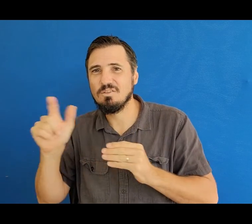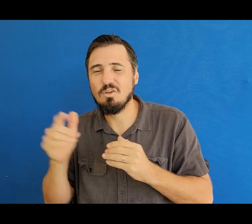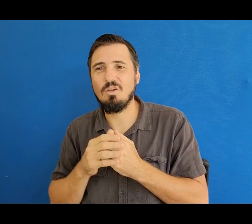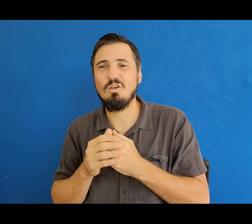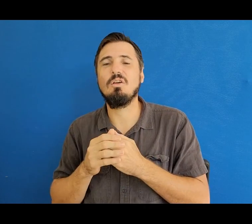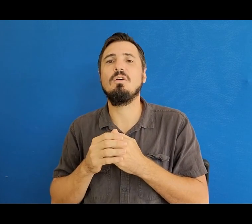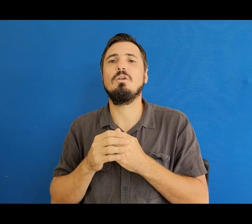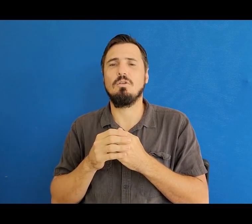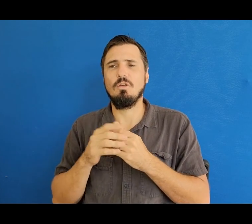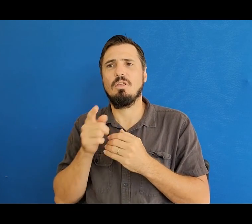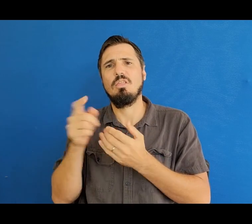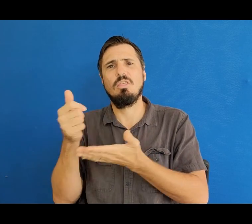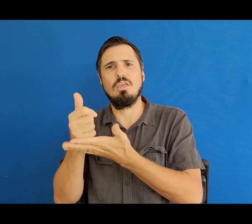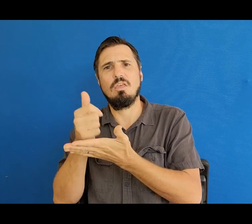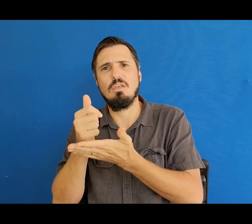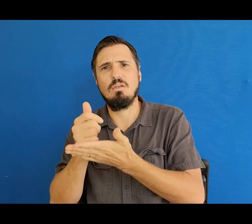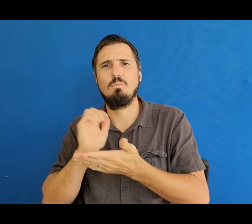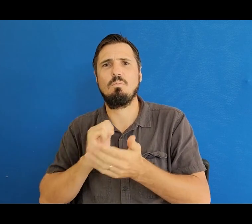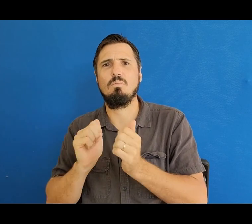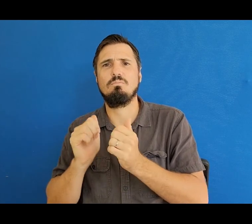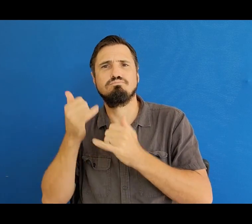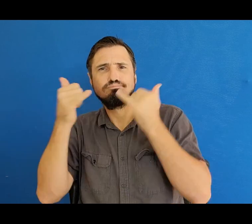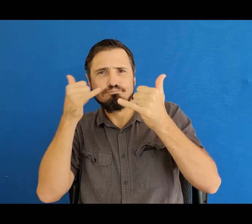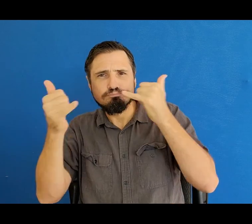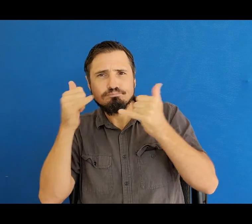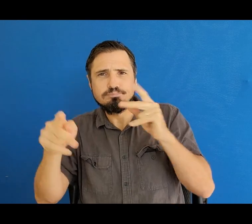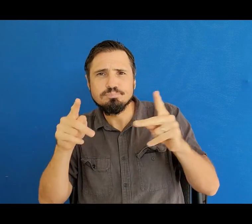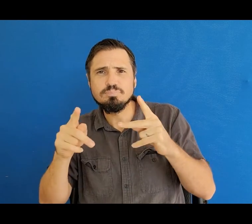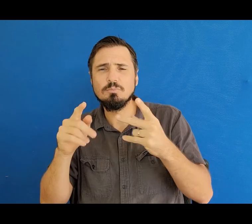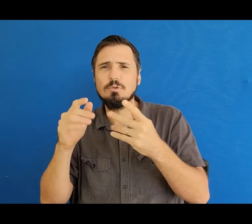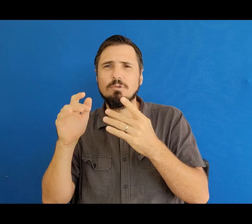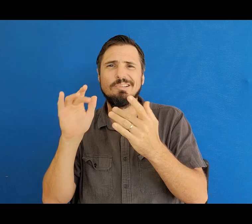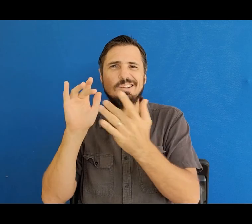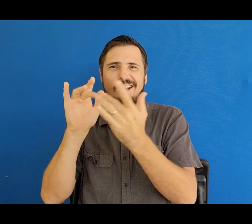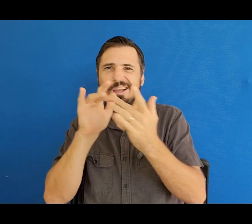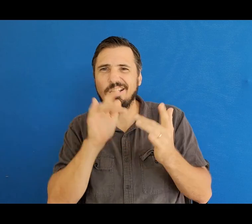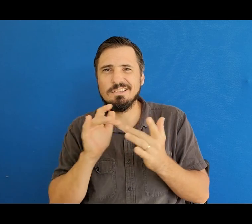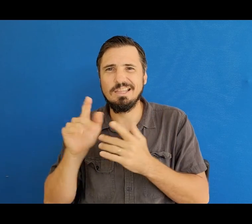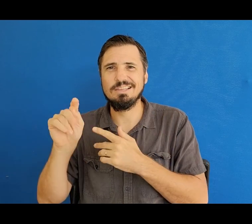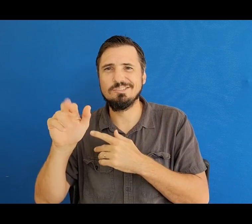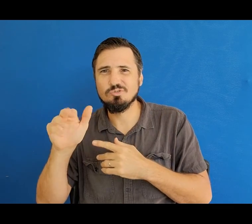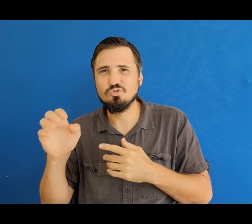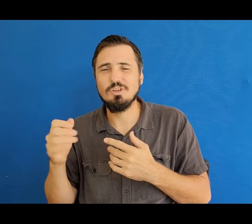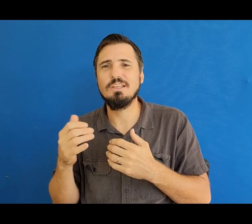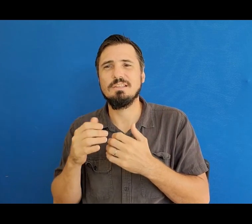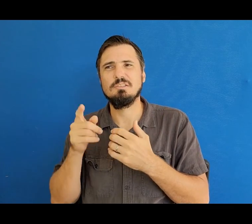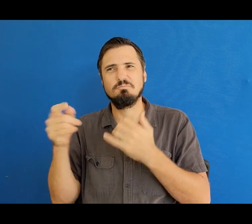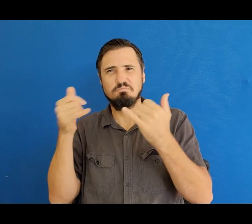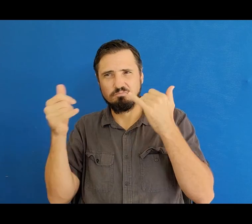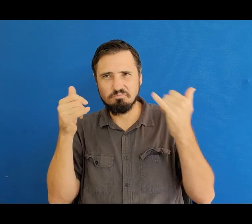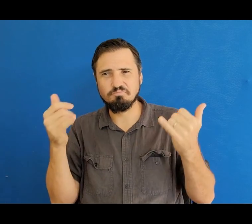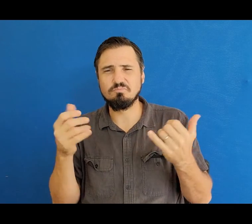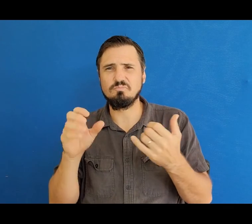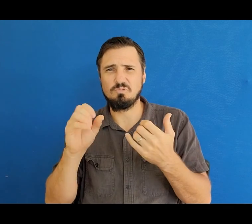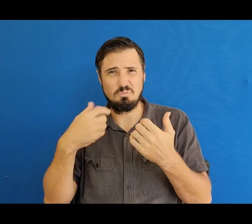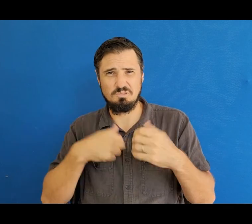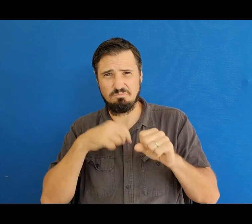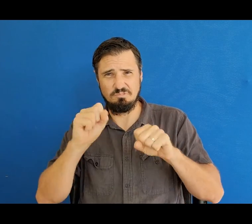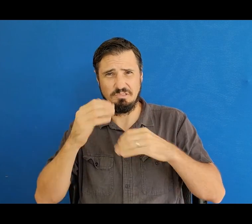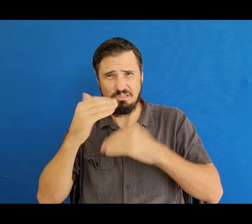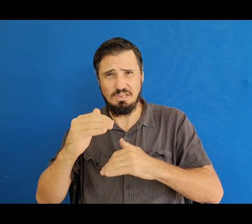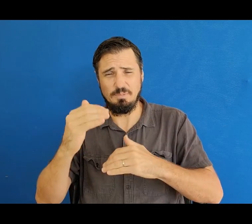and our mobile van. They also helped with contact tracing to help slow the spread of covid after people test positive.